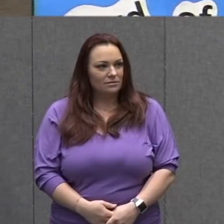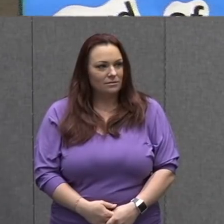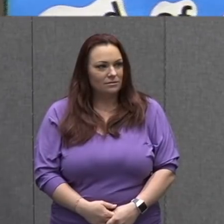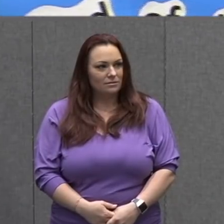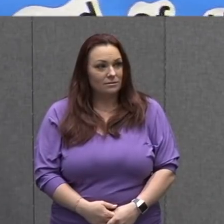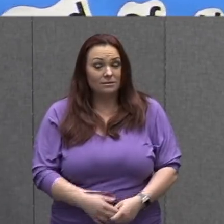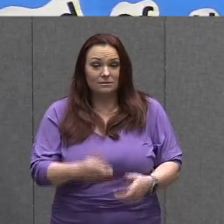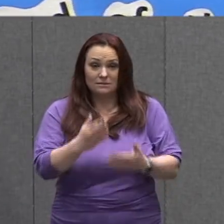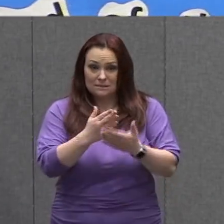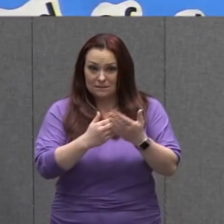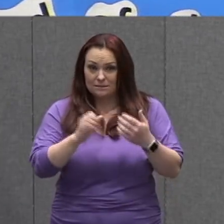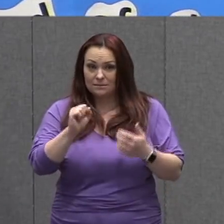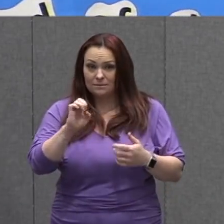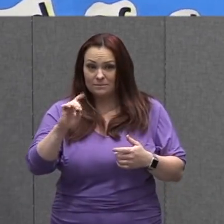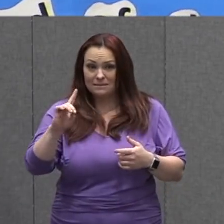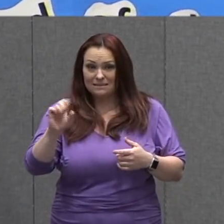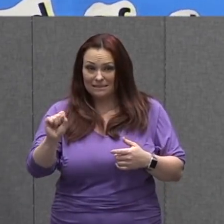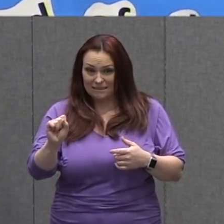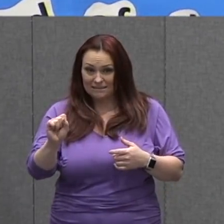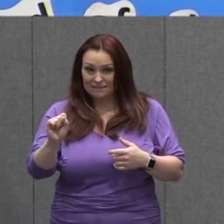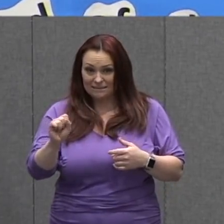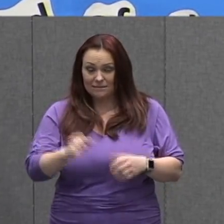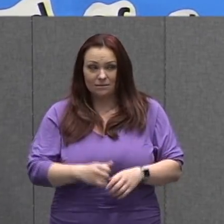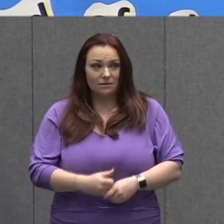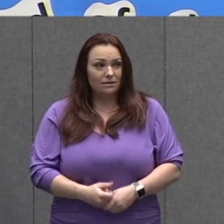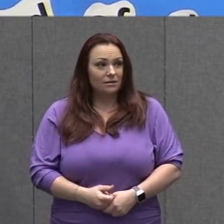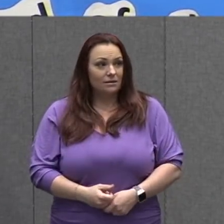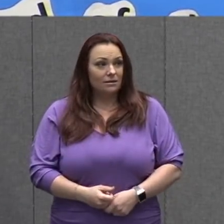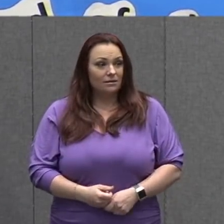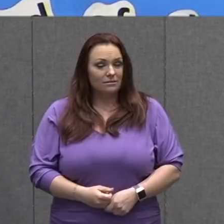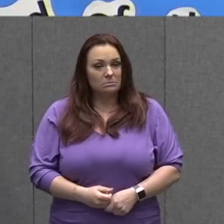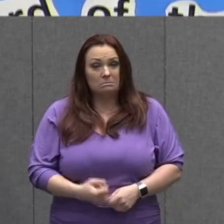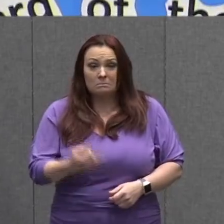and some seeds. Now if you don't have seeds at home